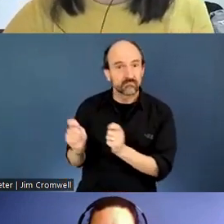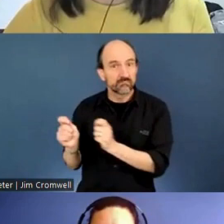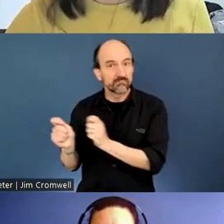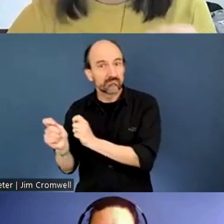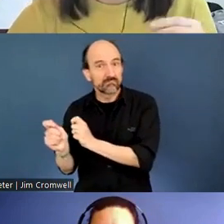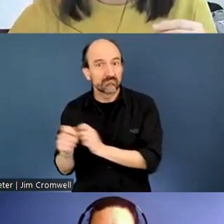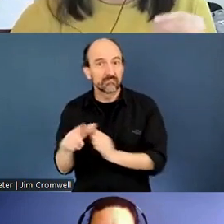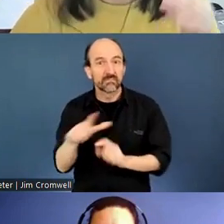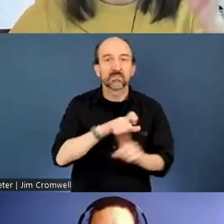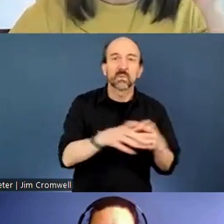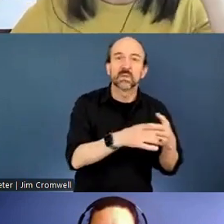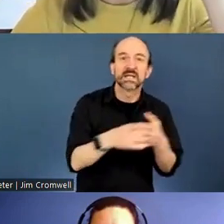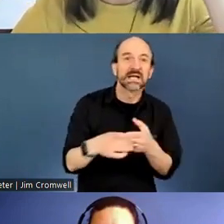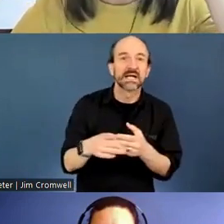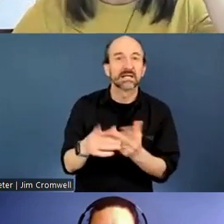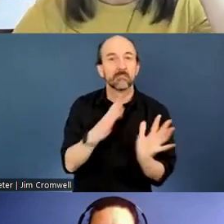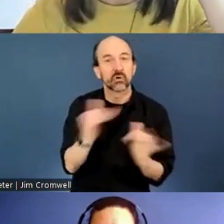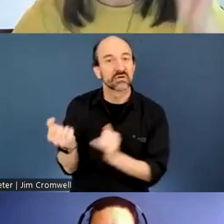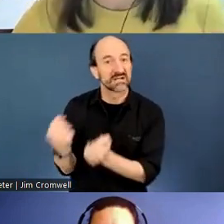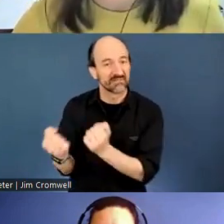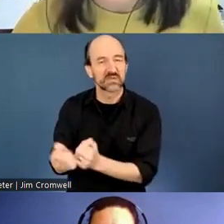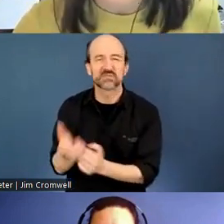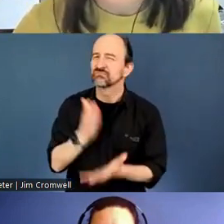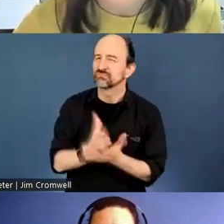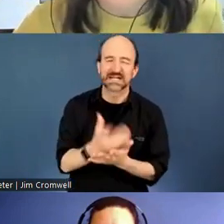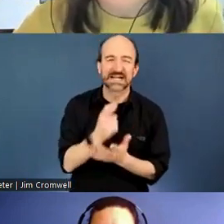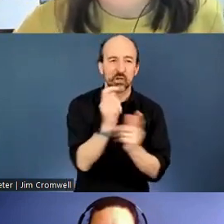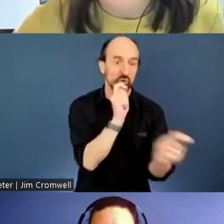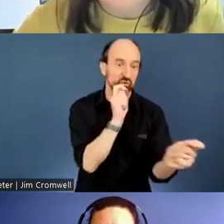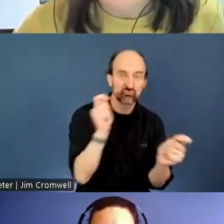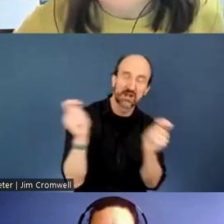transformational and we've seen such transformation happen.